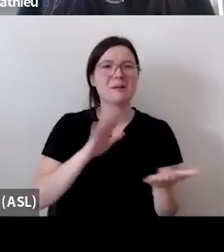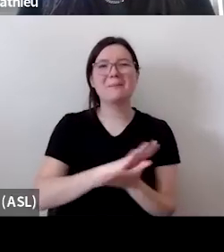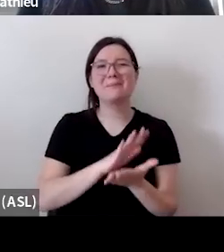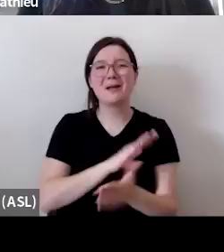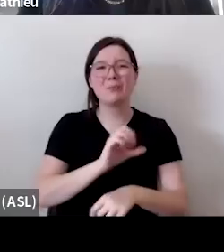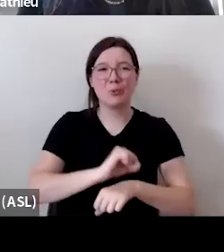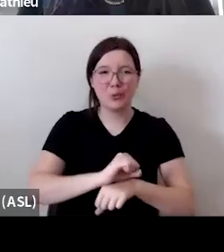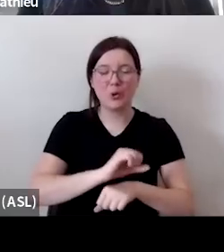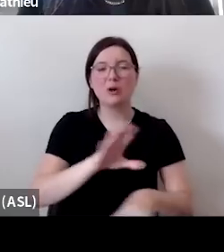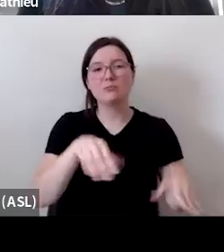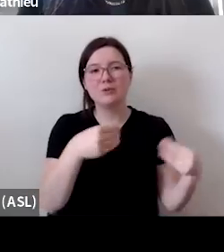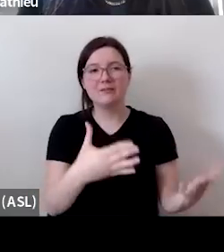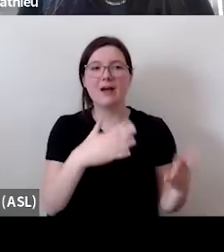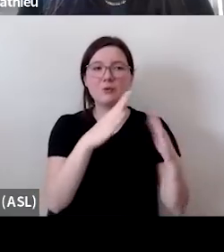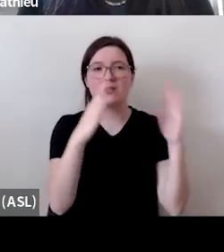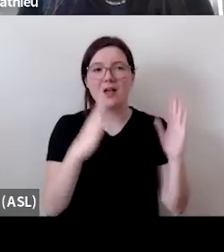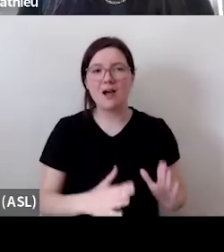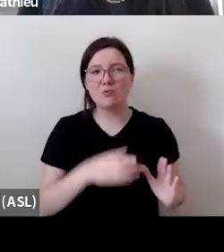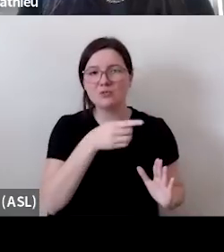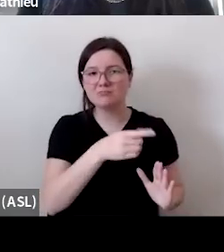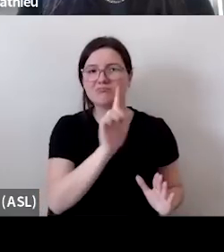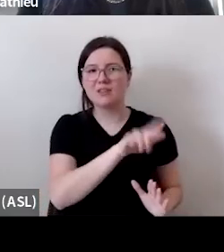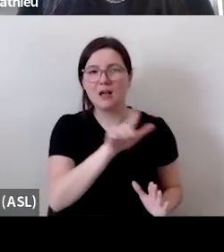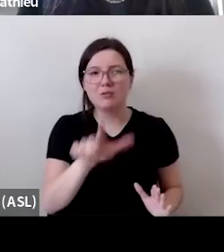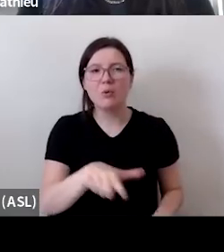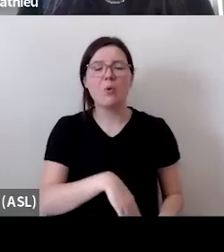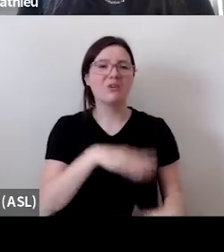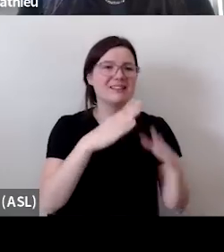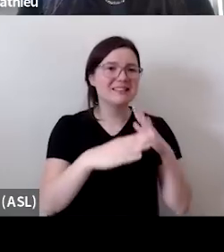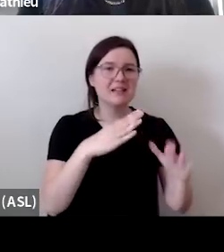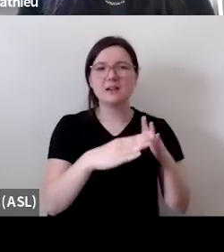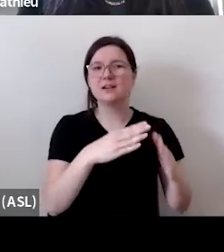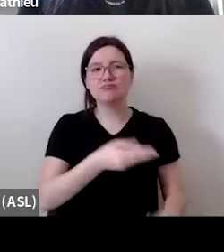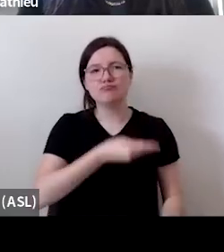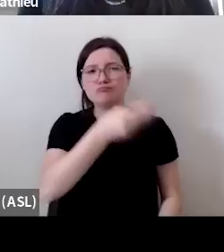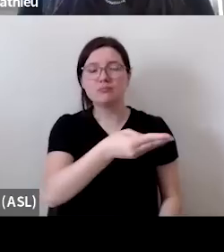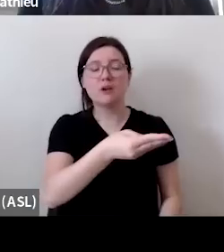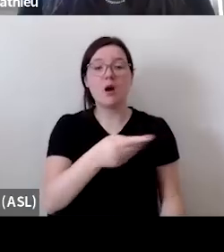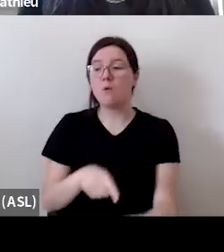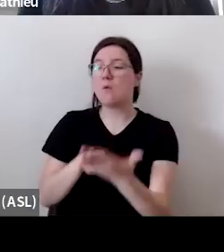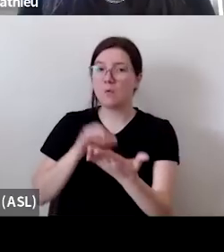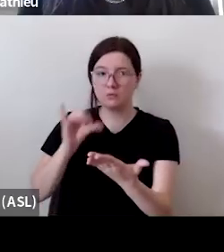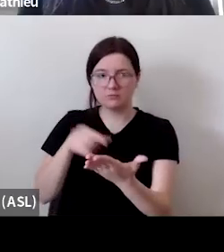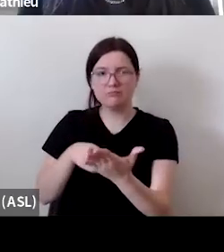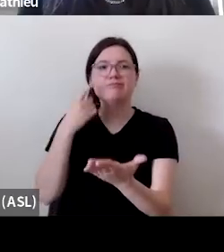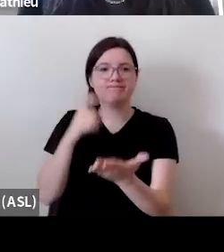or housing site could see that there is an actual mental health diagnosis. And again, that would give, provides 'em the kind of